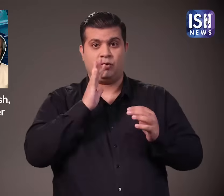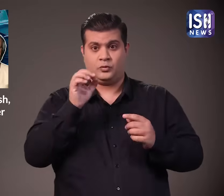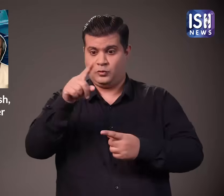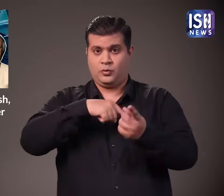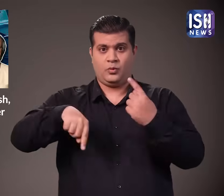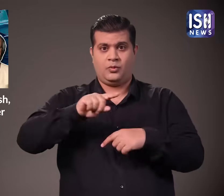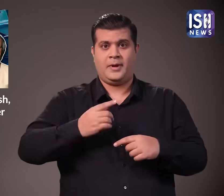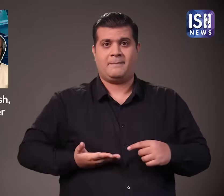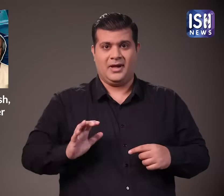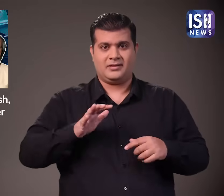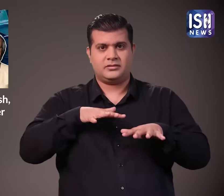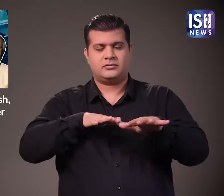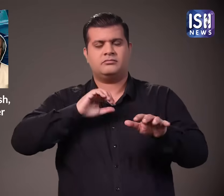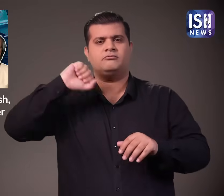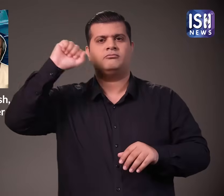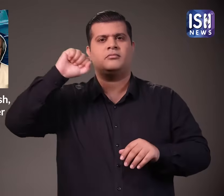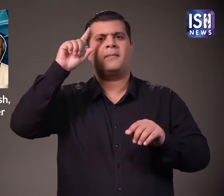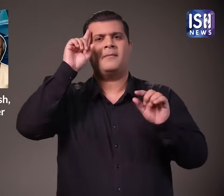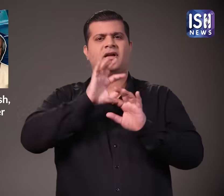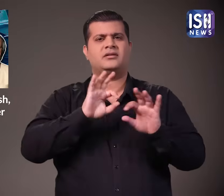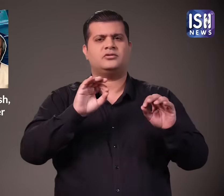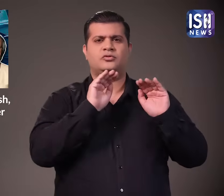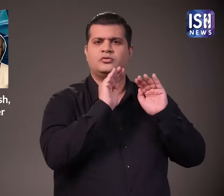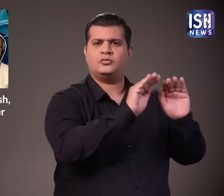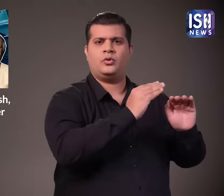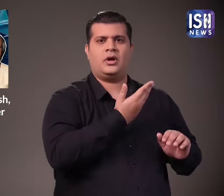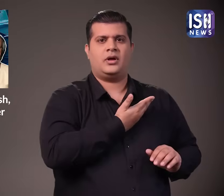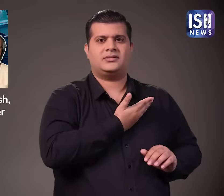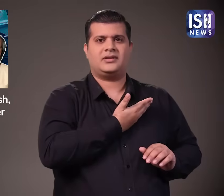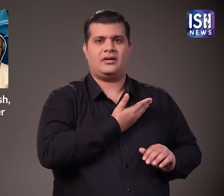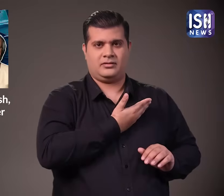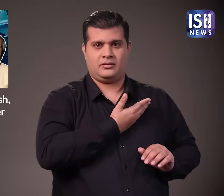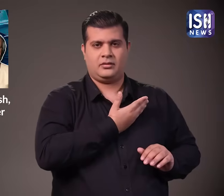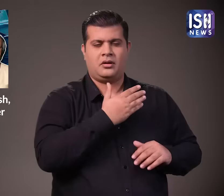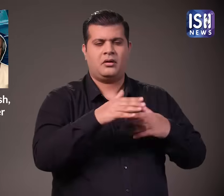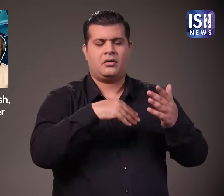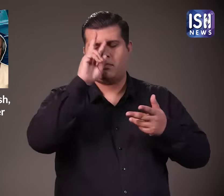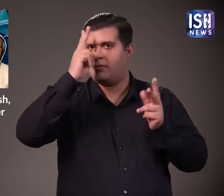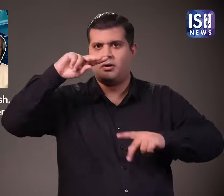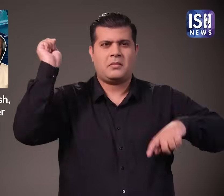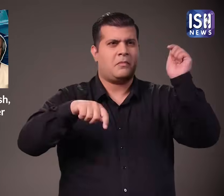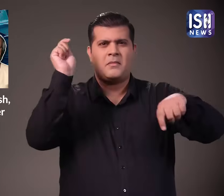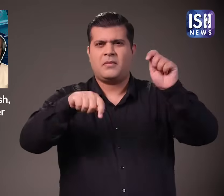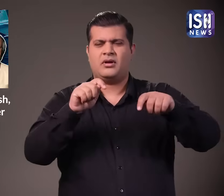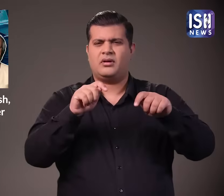Actually Bangladeshis were peacefully protesting and showing their support for Gaza, but suddenly, the protestors became violent.